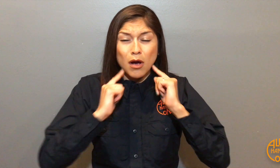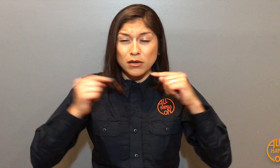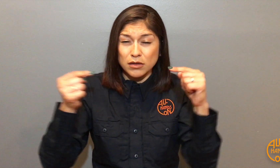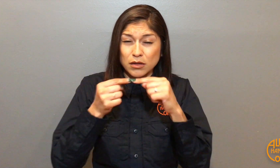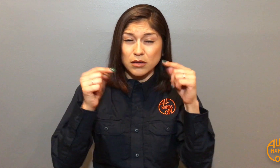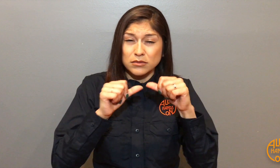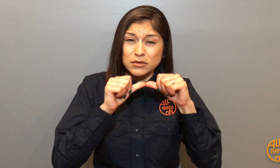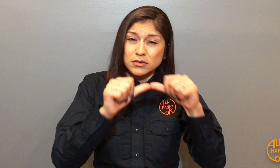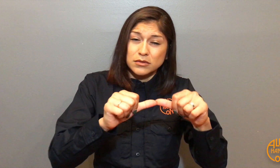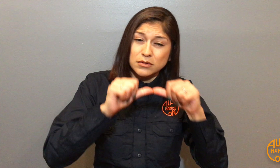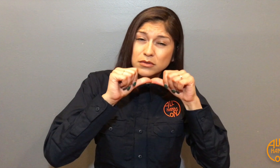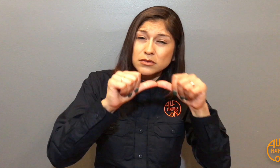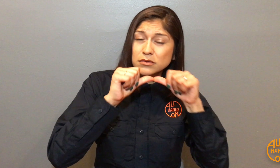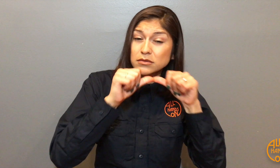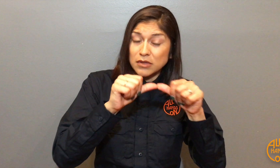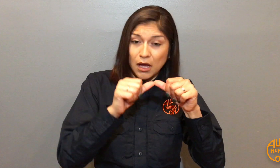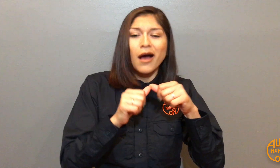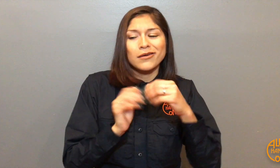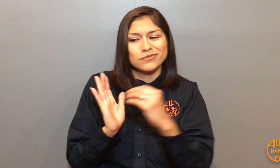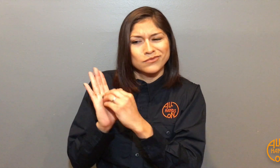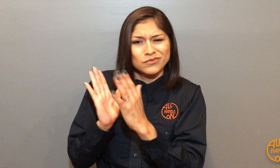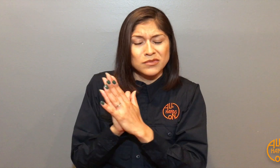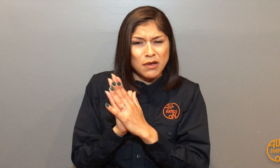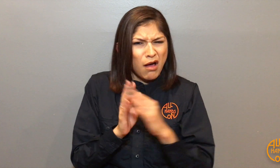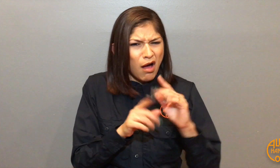especially that's prolonged that would be something you would need